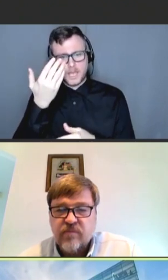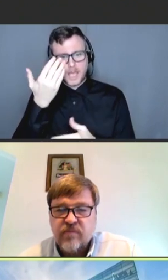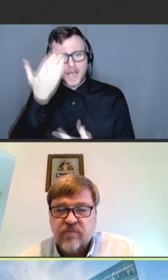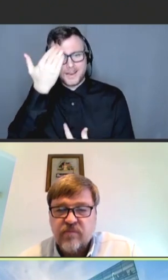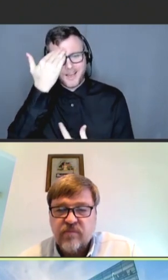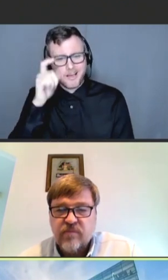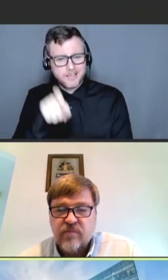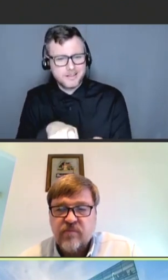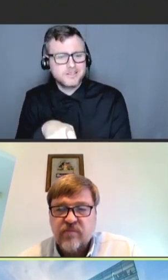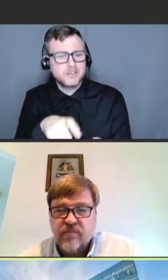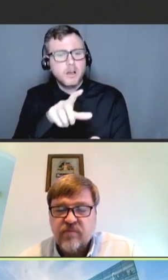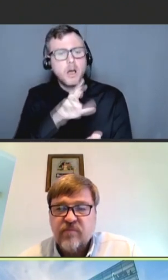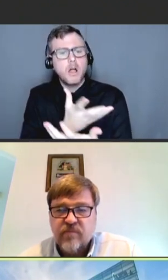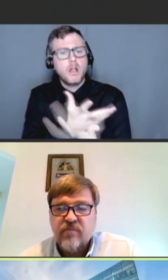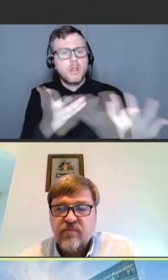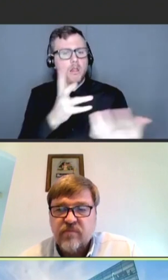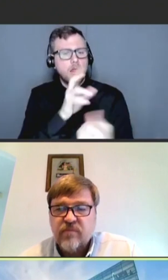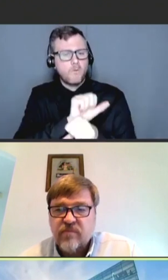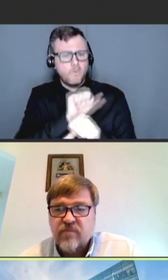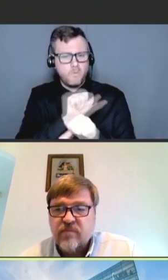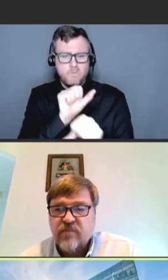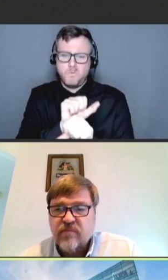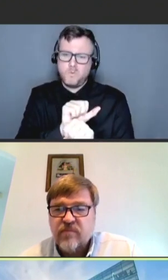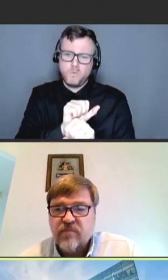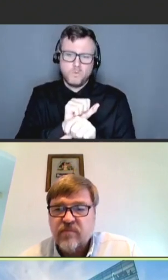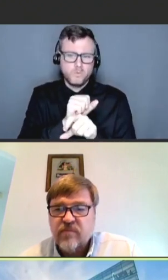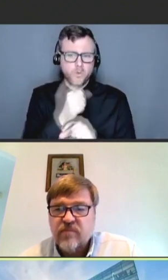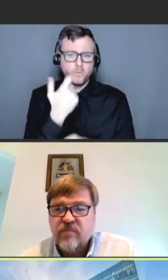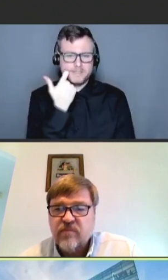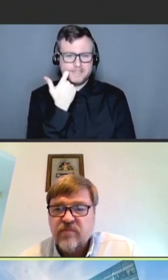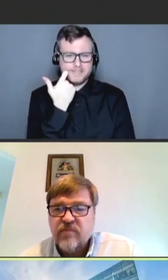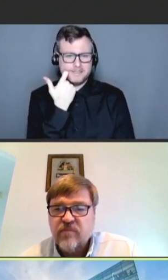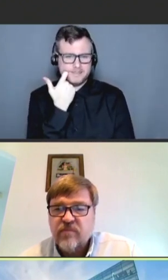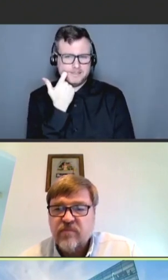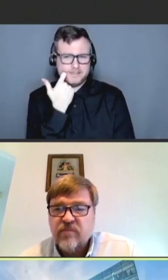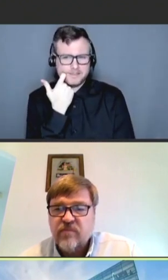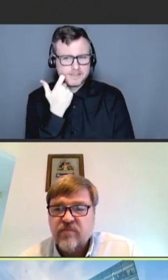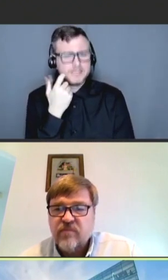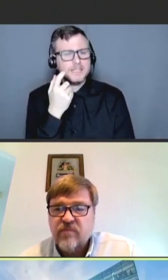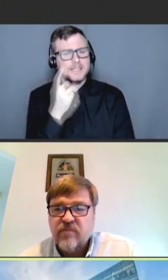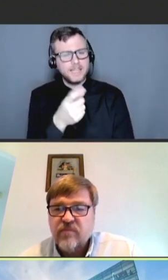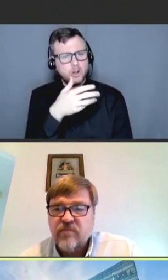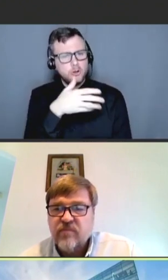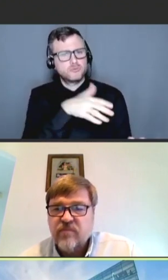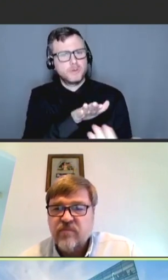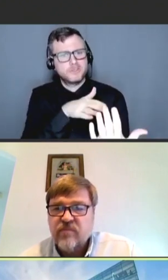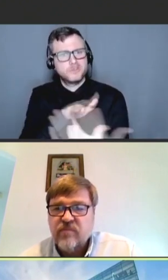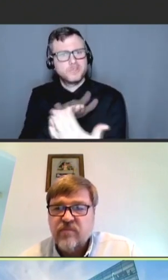that's been done recently that addresses some of those very points that have been made around